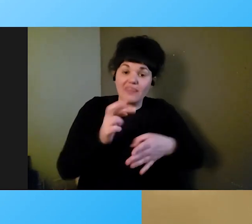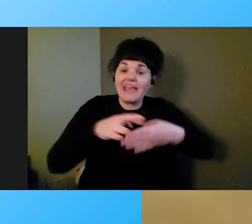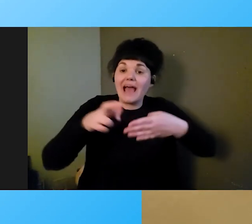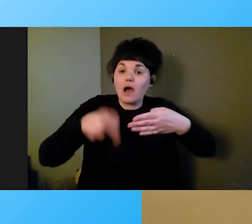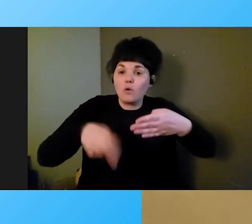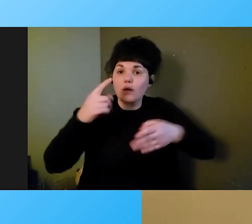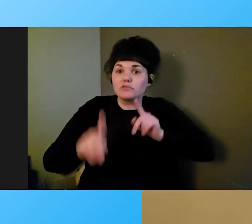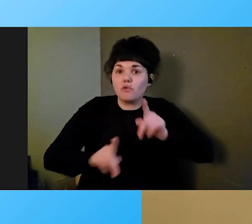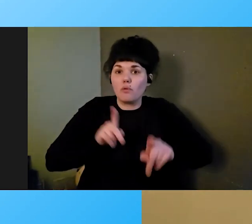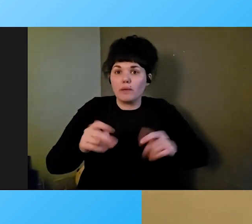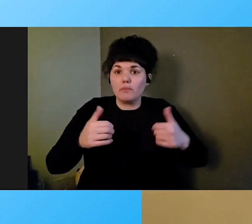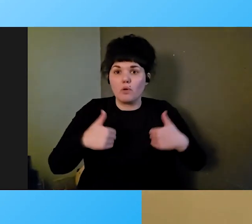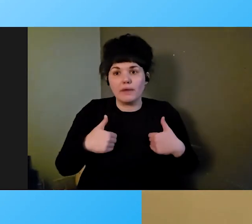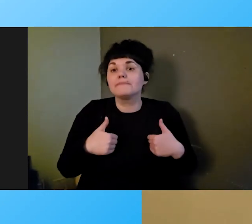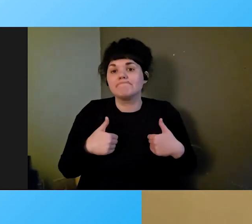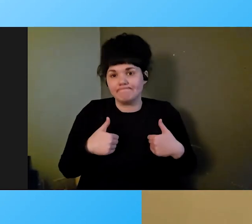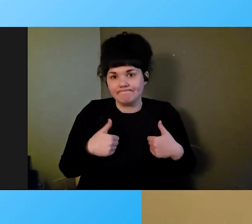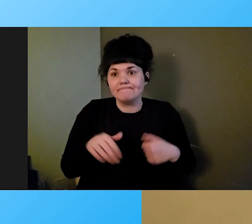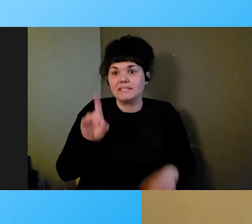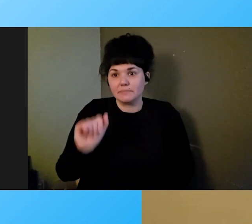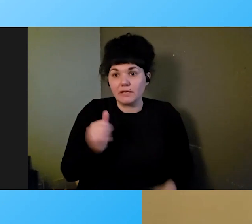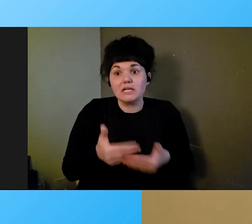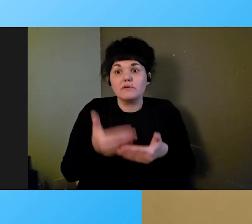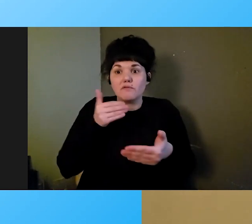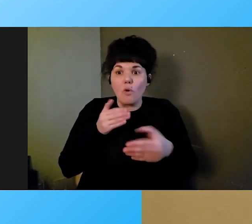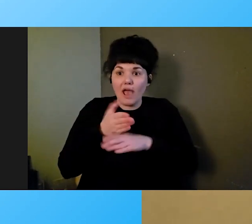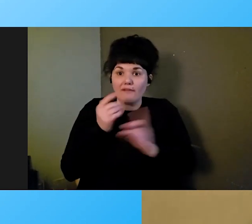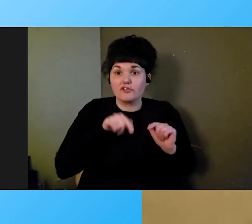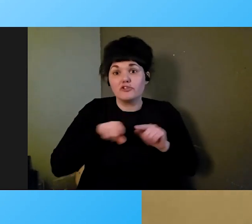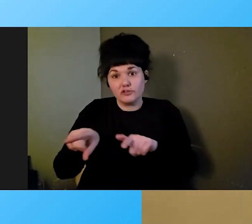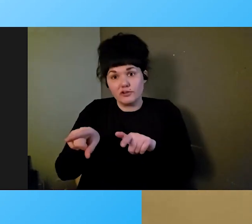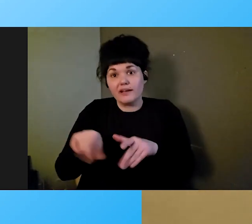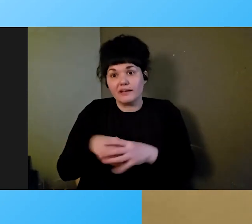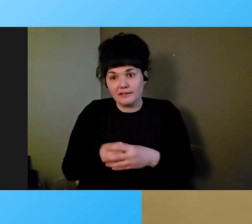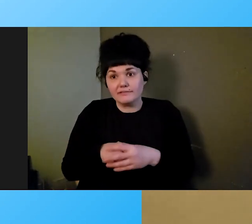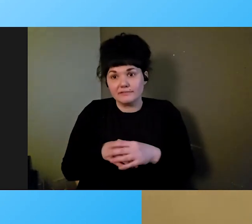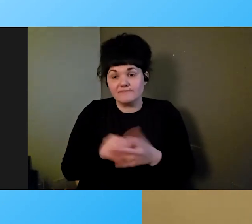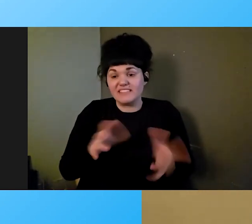disabilities before, during and after disasters. Let me also say in terms of